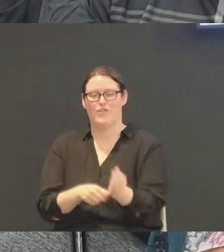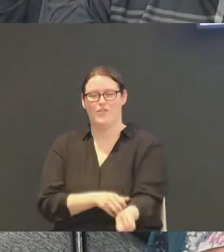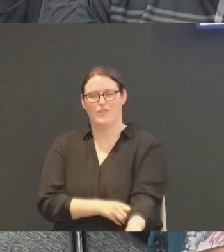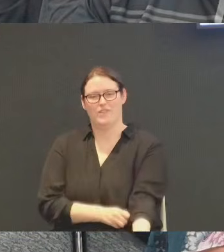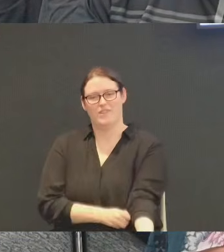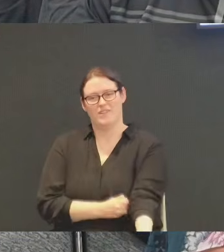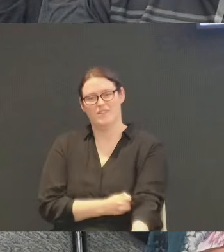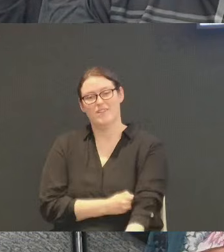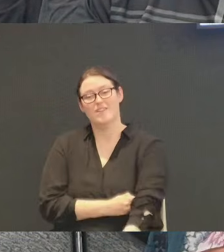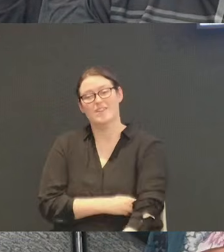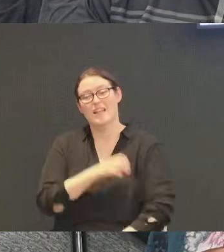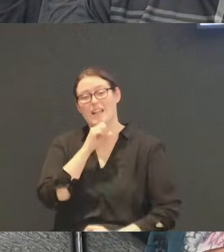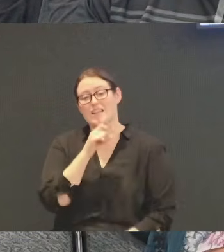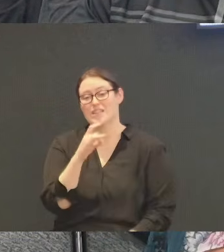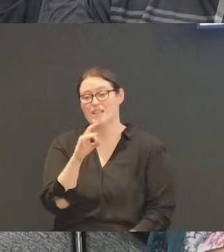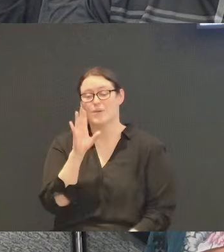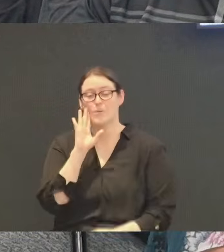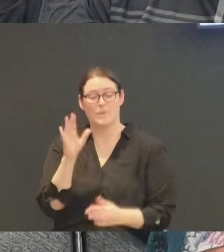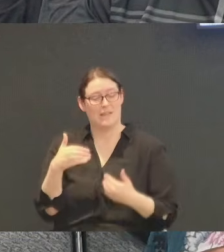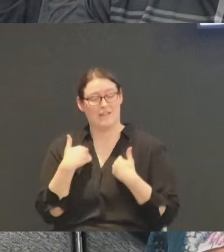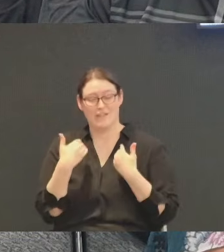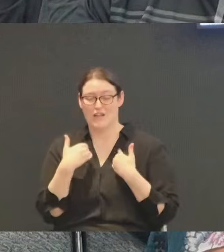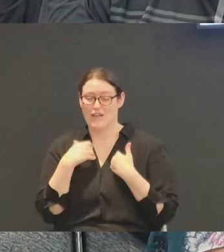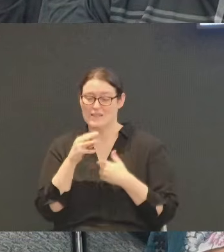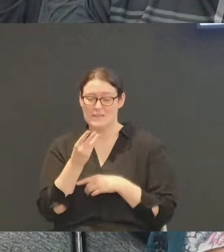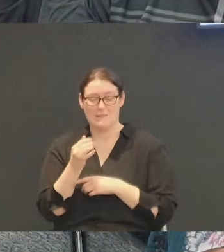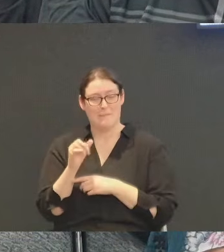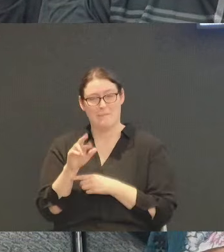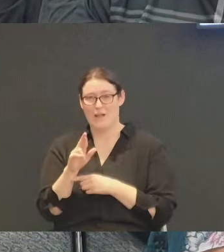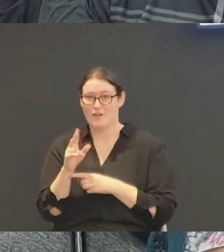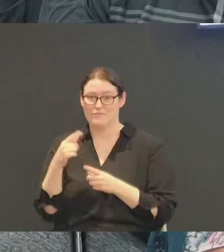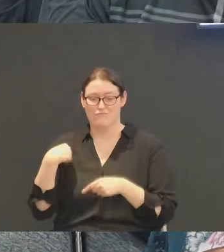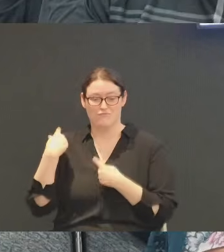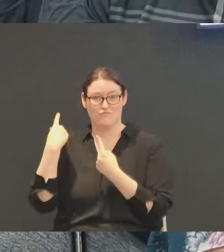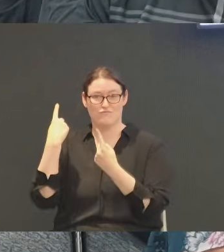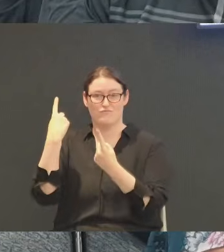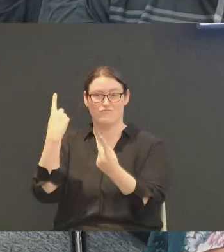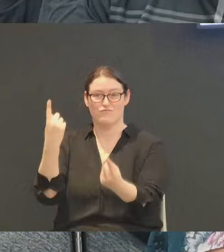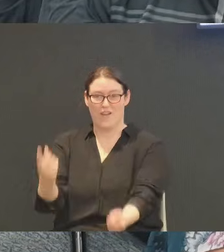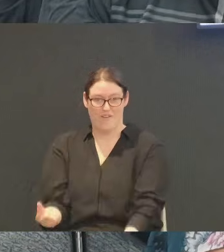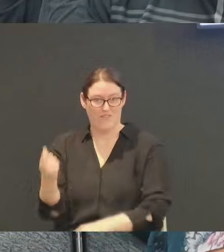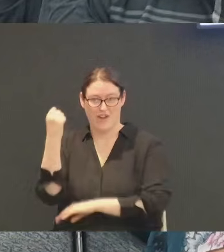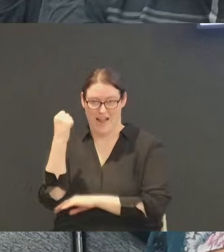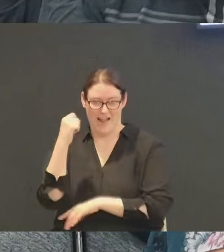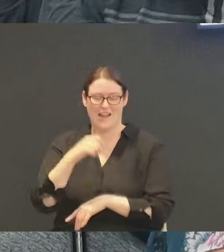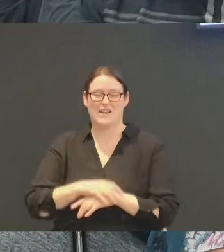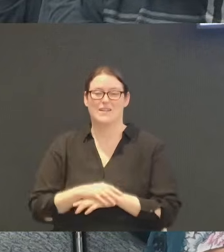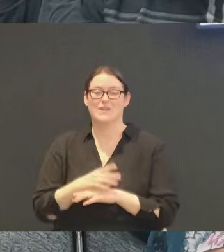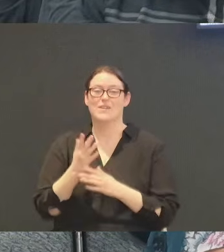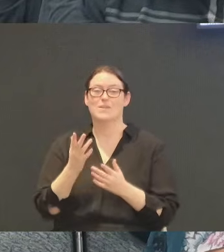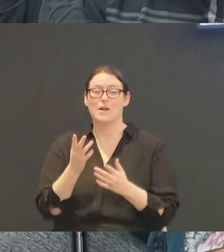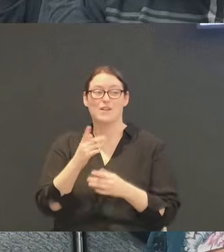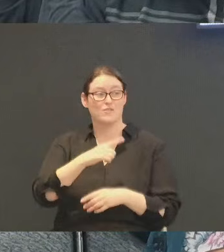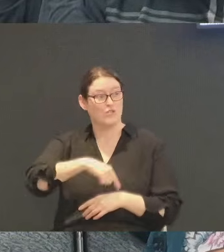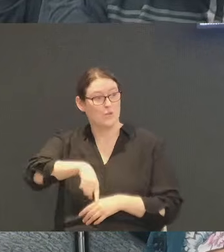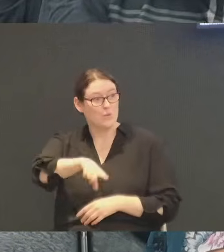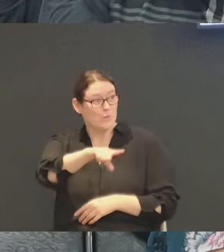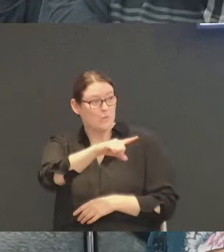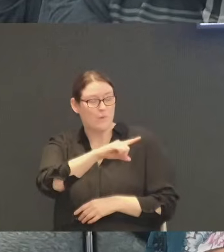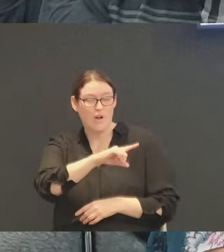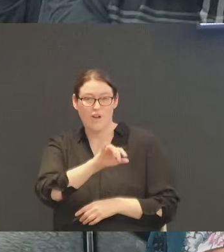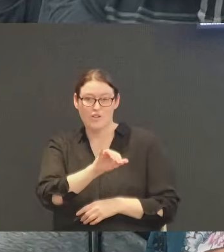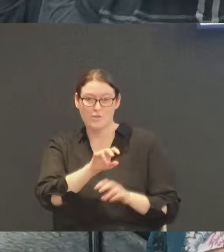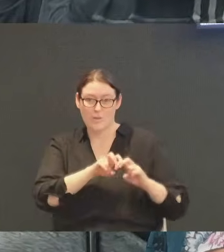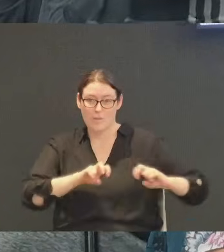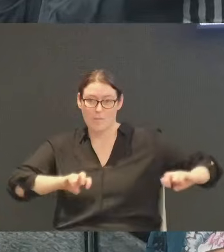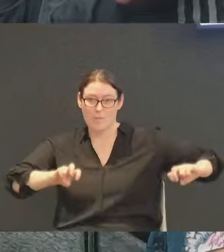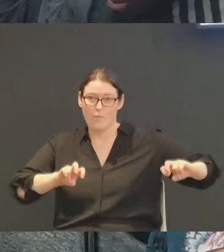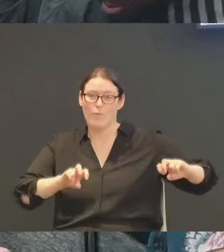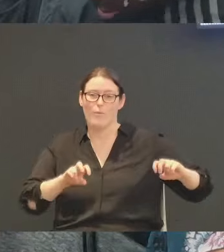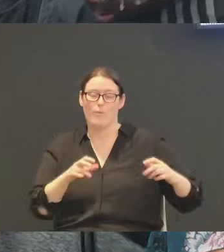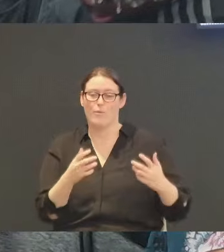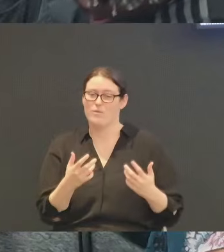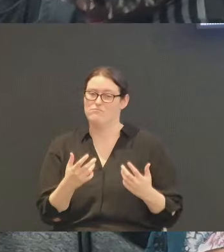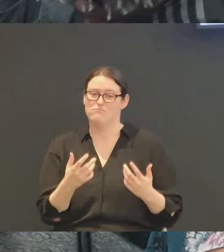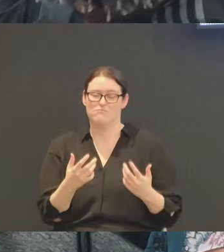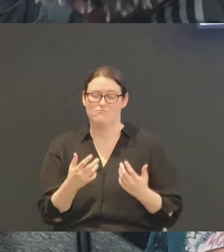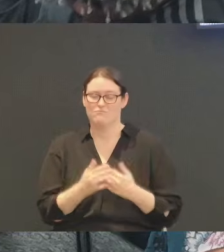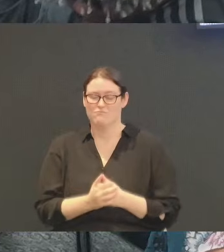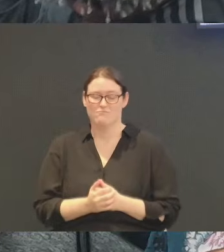she will be the youngest Mayor that we've ever had to celebrate. But all of you, all of you